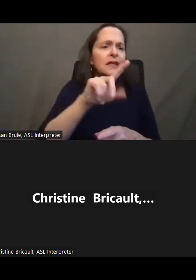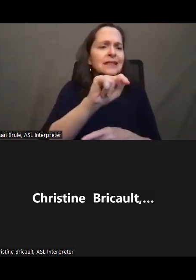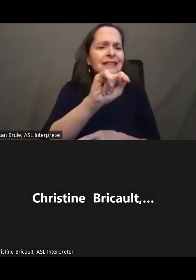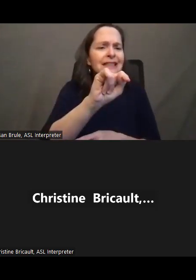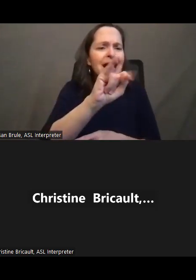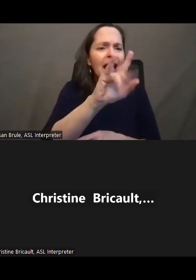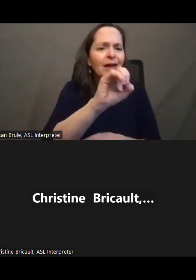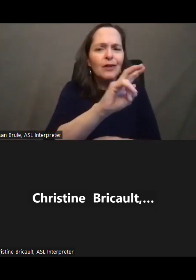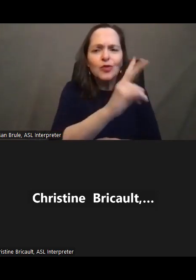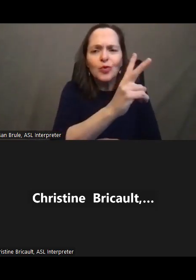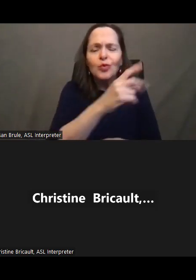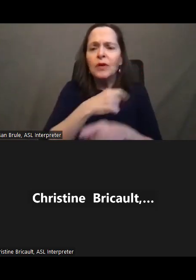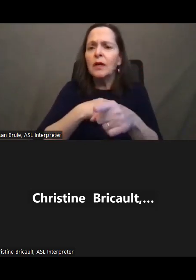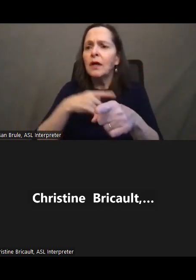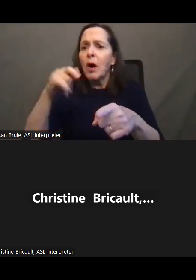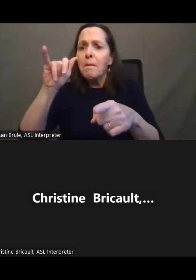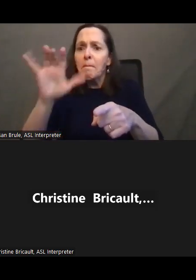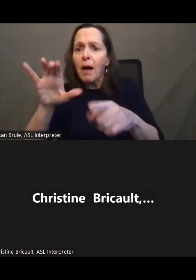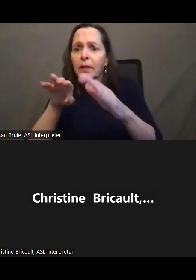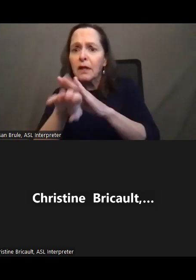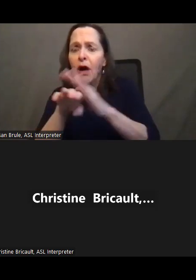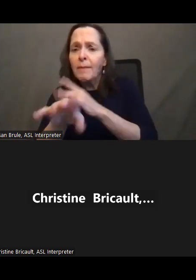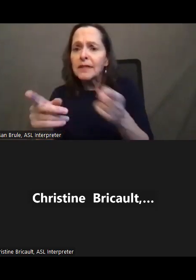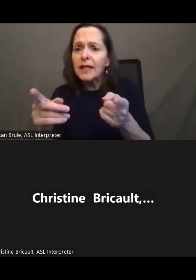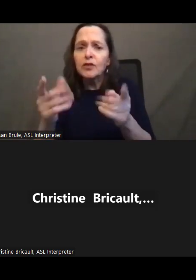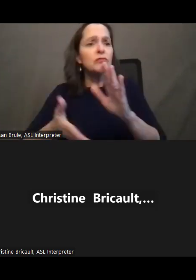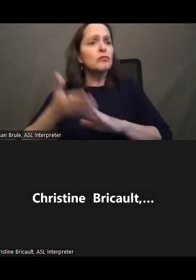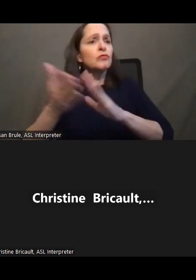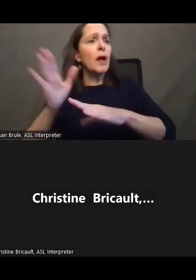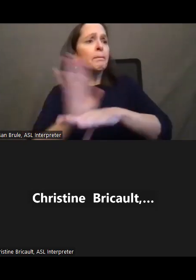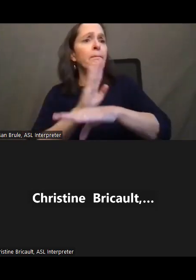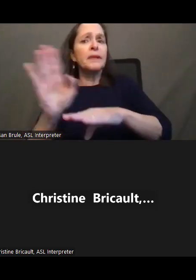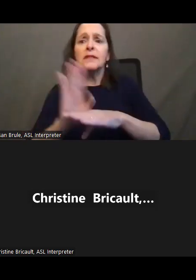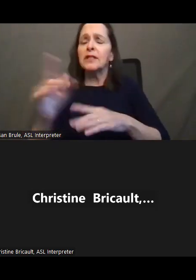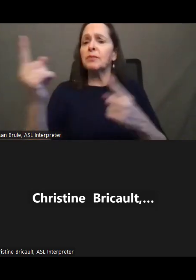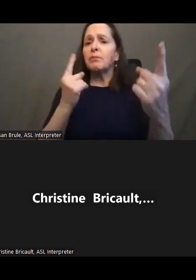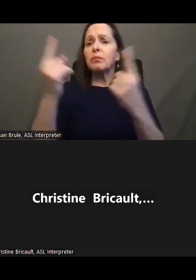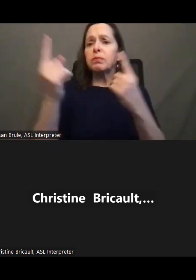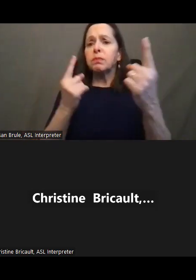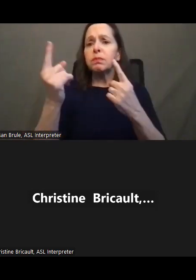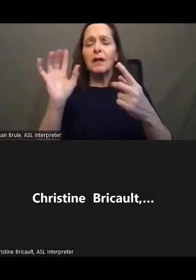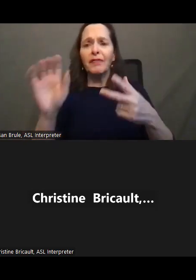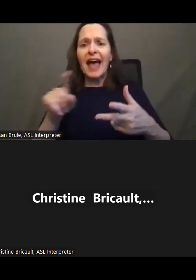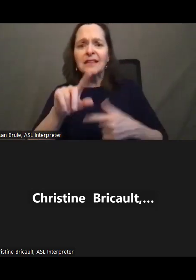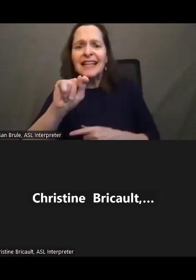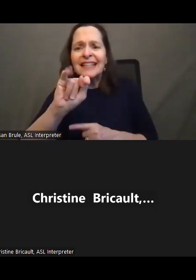Public accommodations open to the public under title. 3. Also telecommunications.